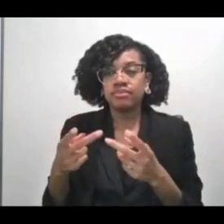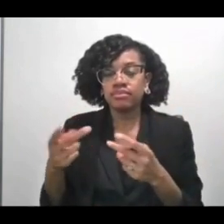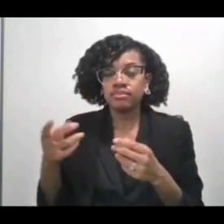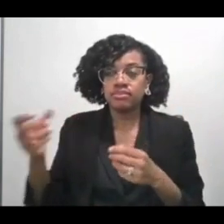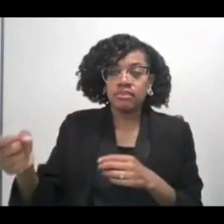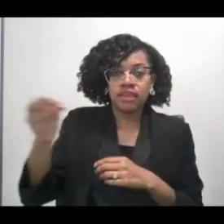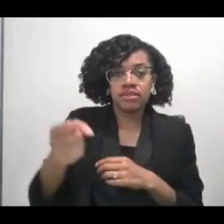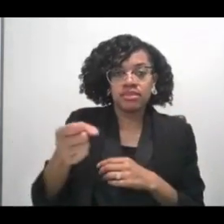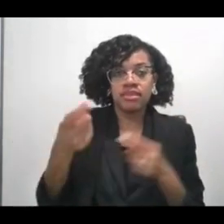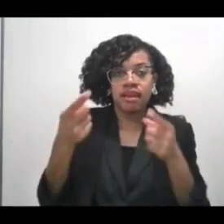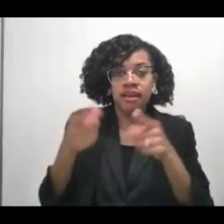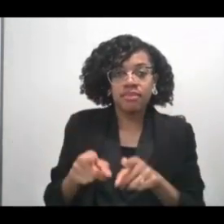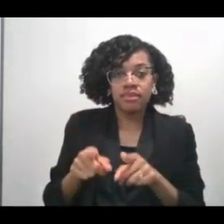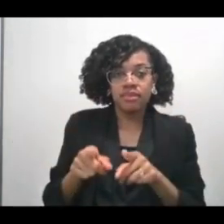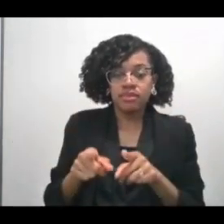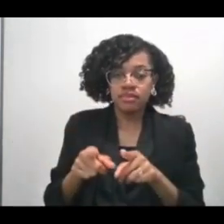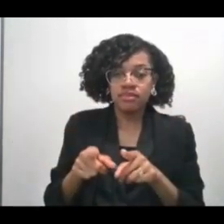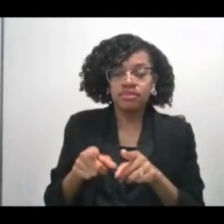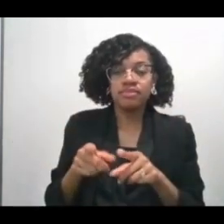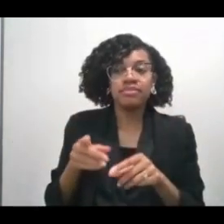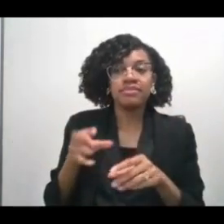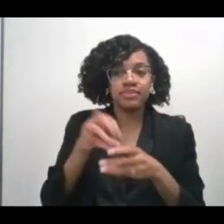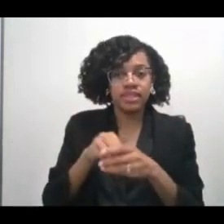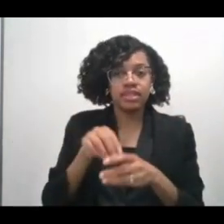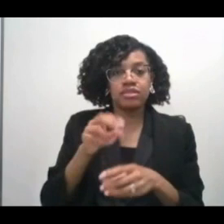than then it was is needed, then probably there could be a